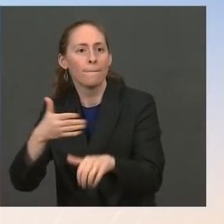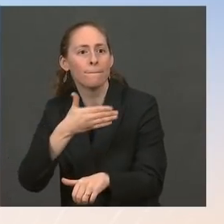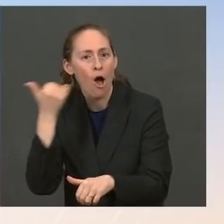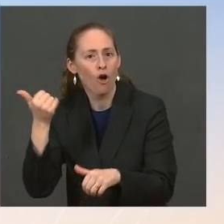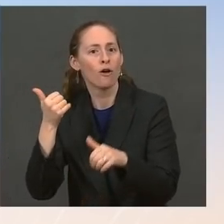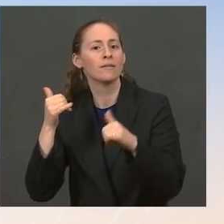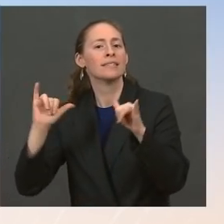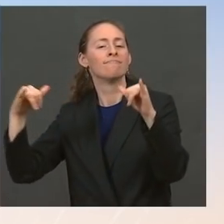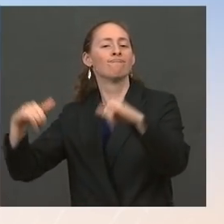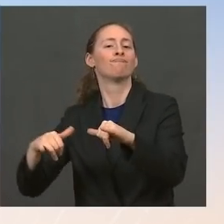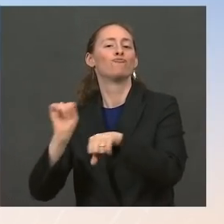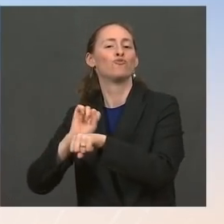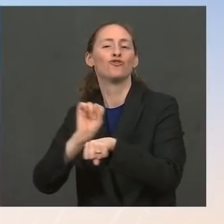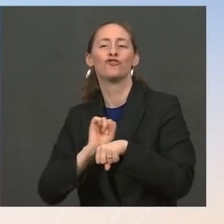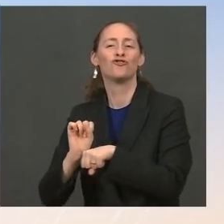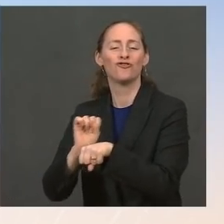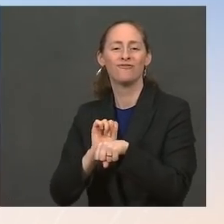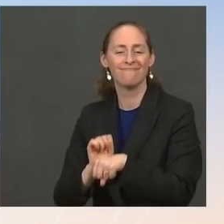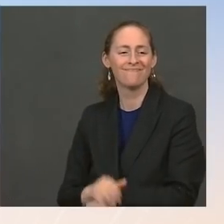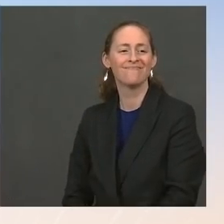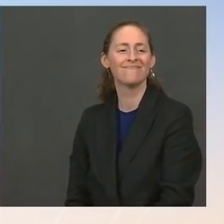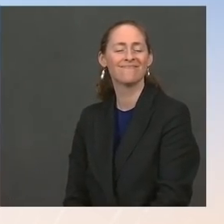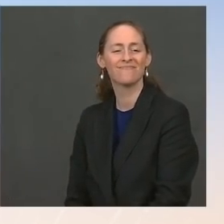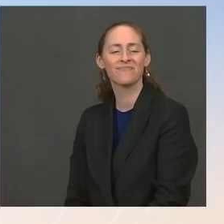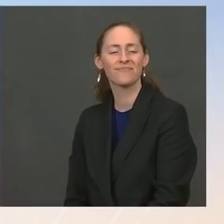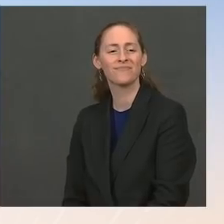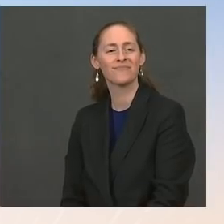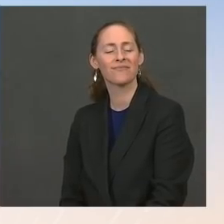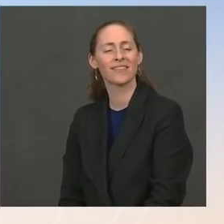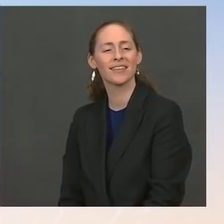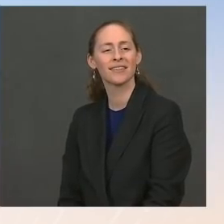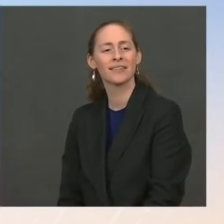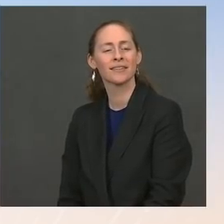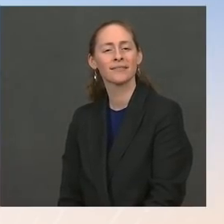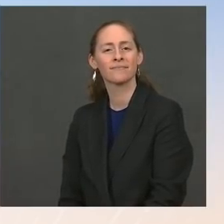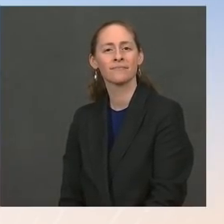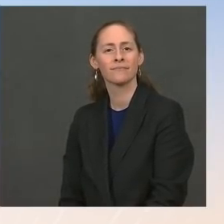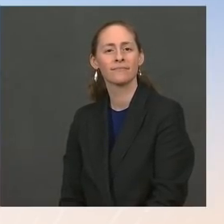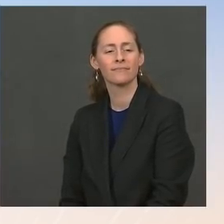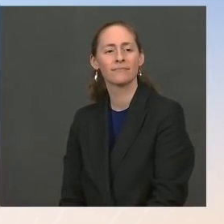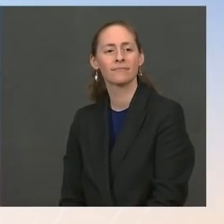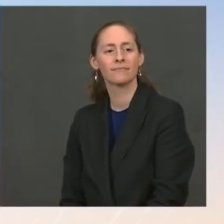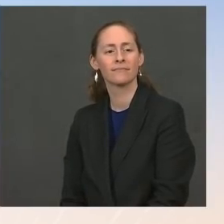which are pretty close to being approved -- how will that factor into these vaccine requirements for federal workers?